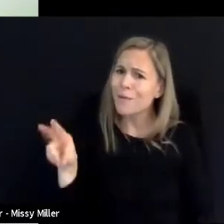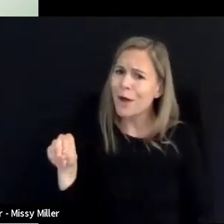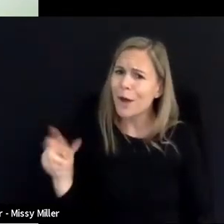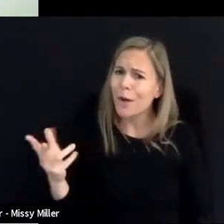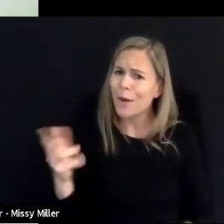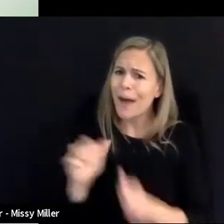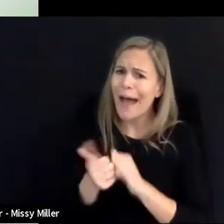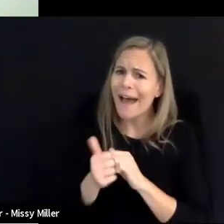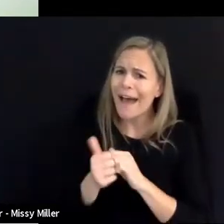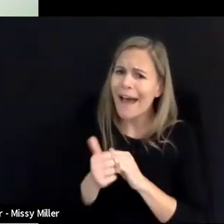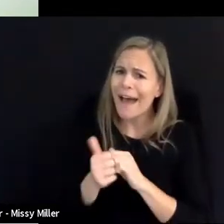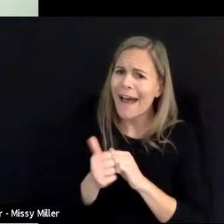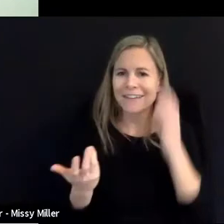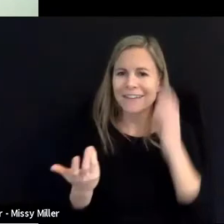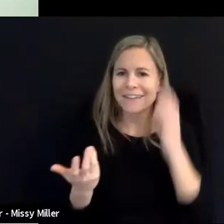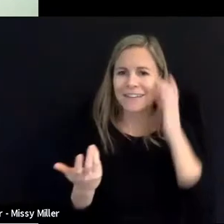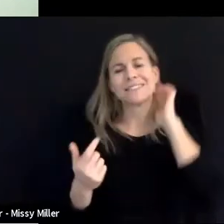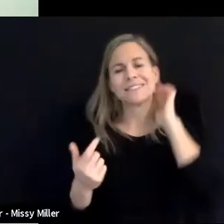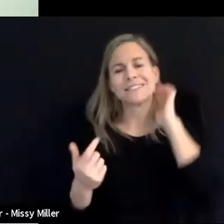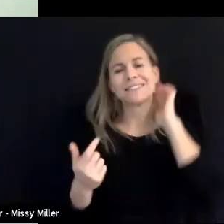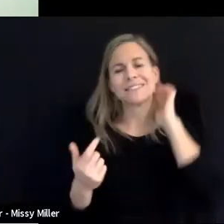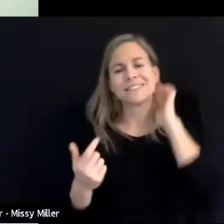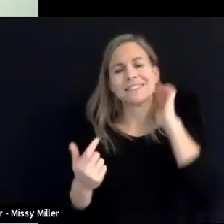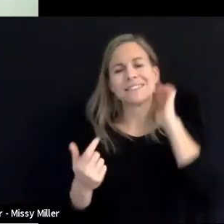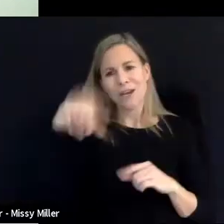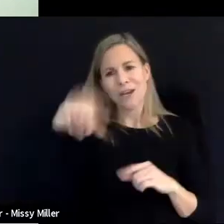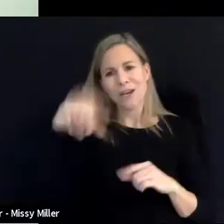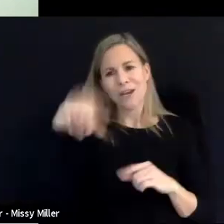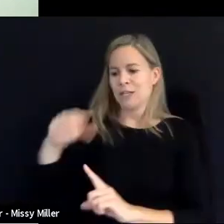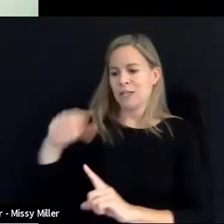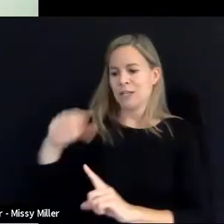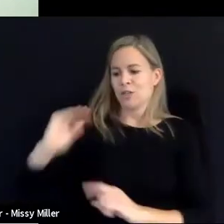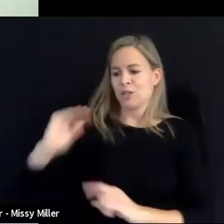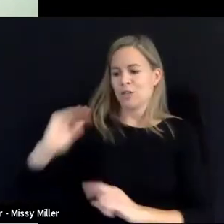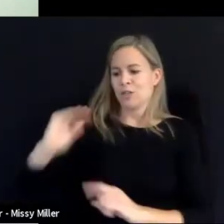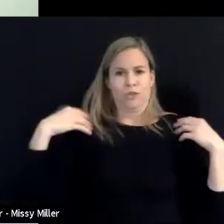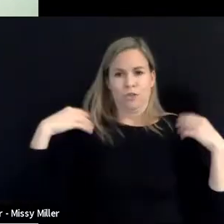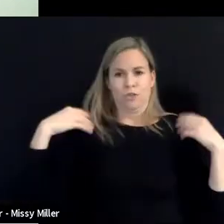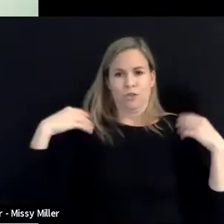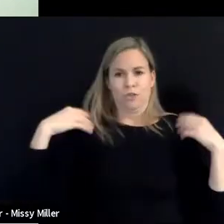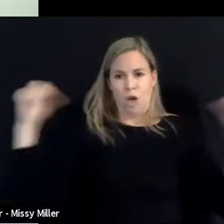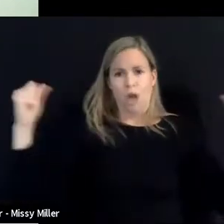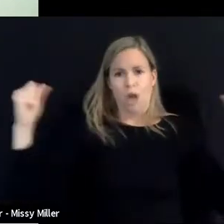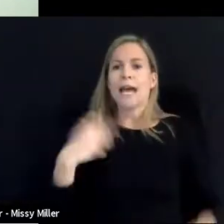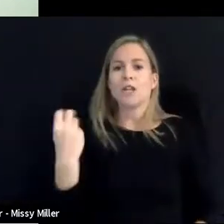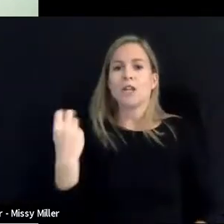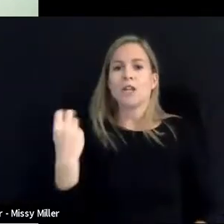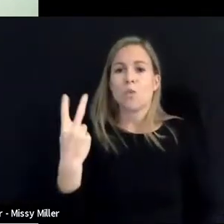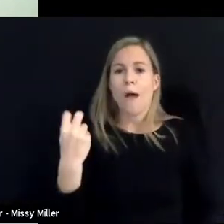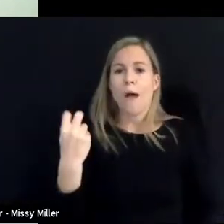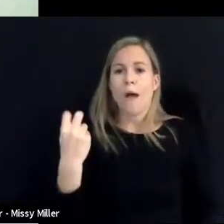I mean, I knew of a kid with charge, who had 12 vacuum cleaners because he kept demanding them, and who could say no to him?